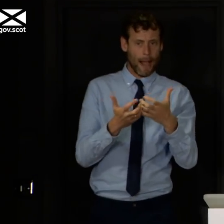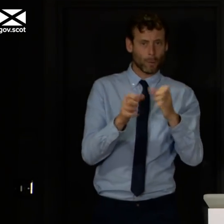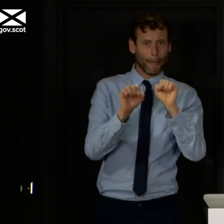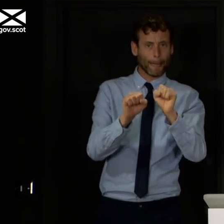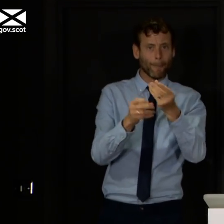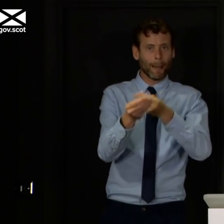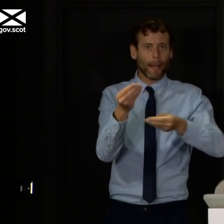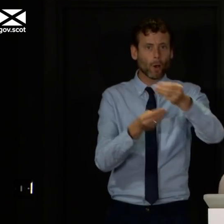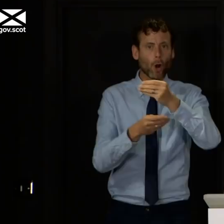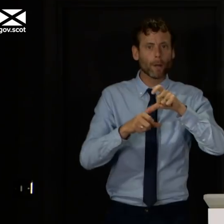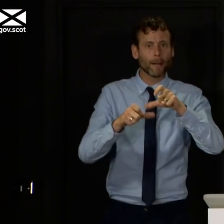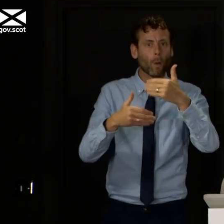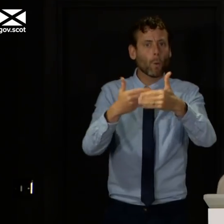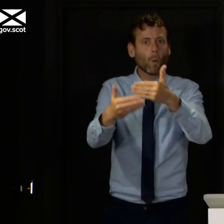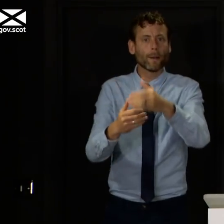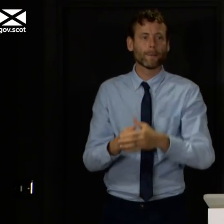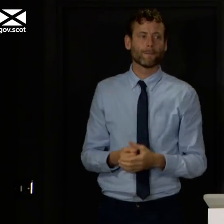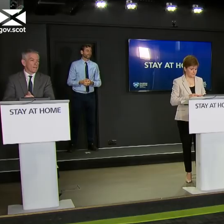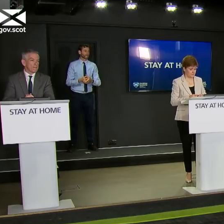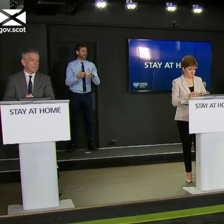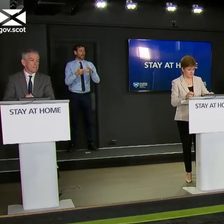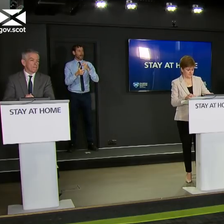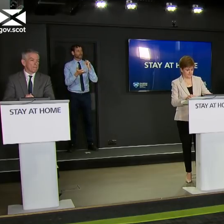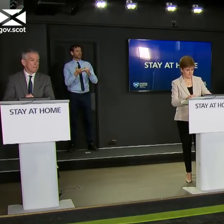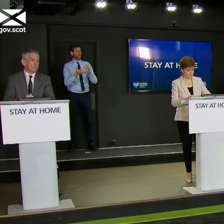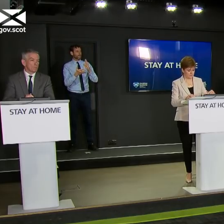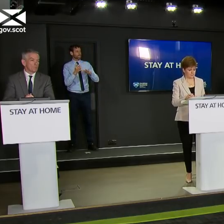Alan Smith from Bauer.